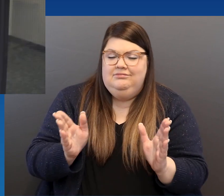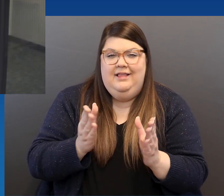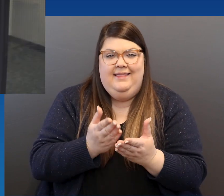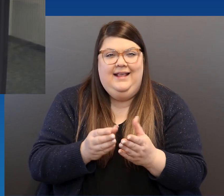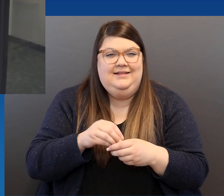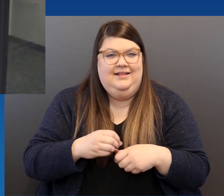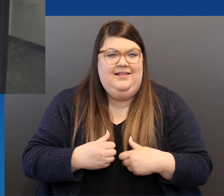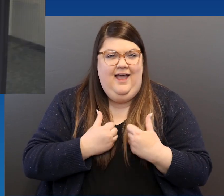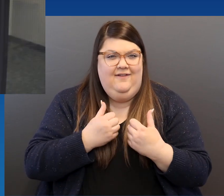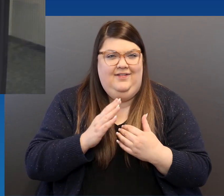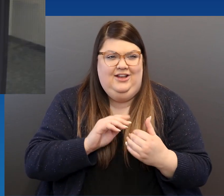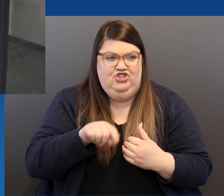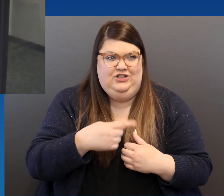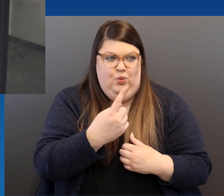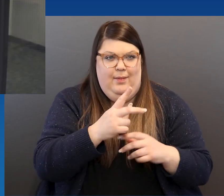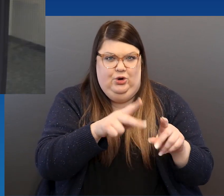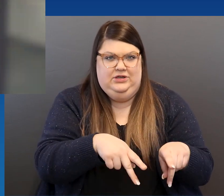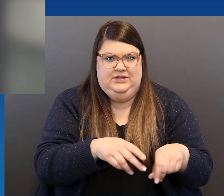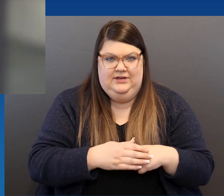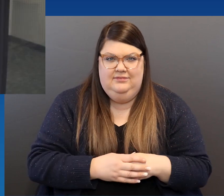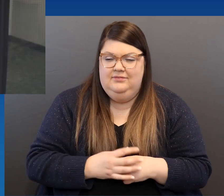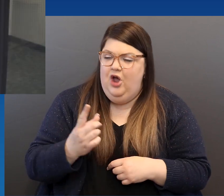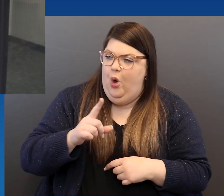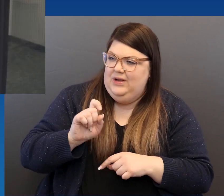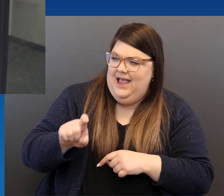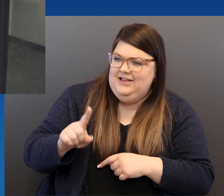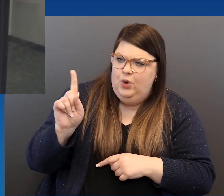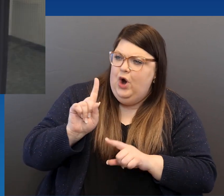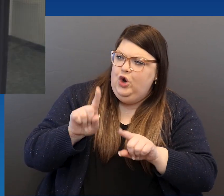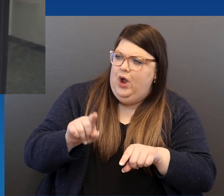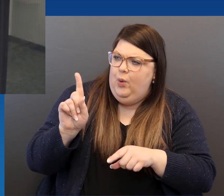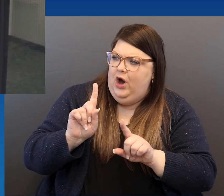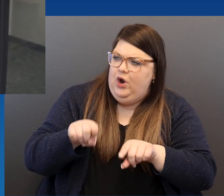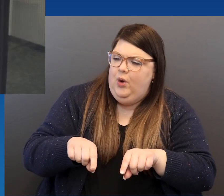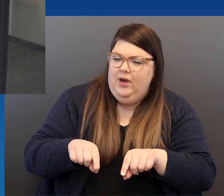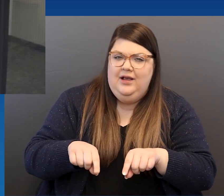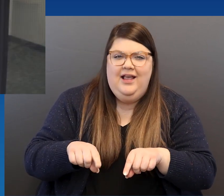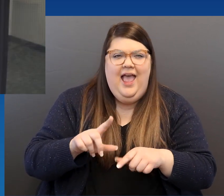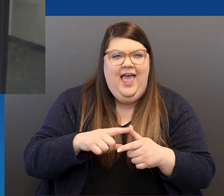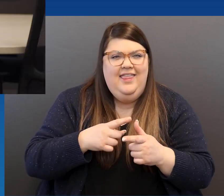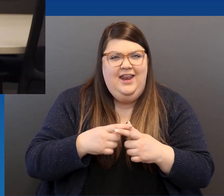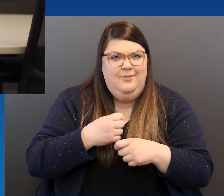Always asking where you're going, villainizing your friends and your family.